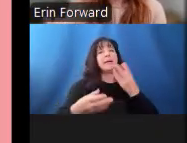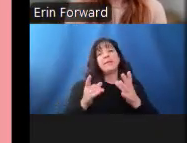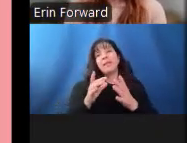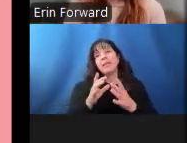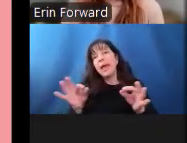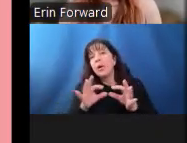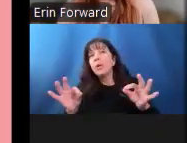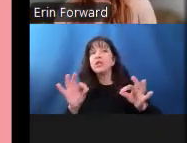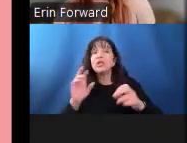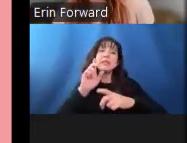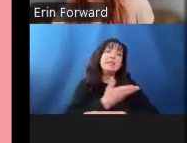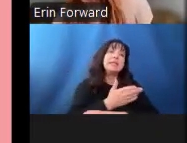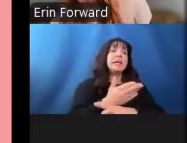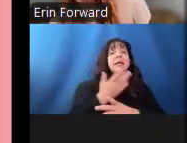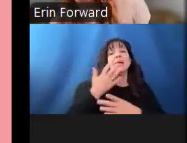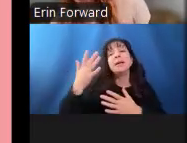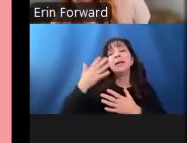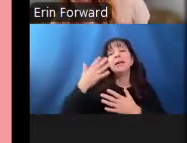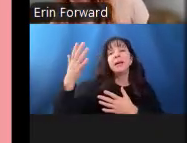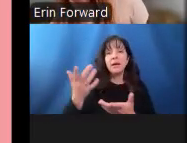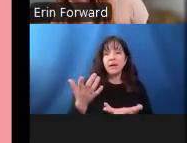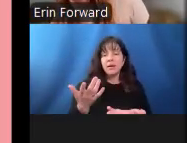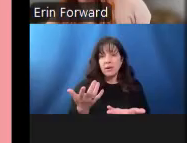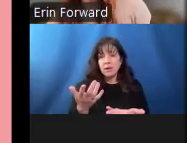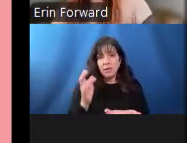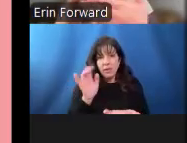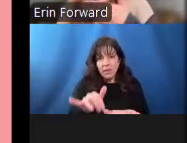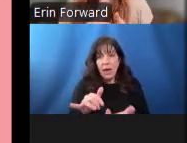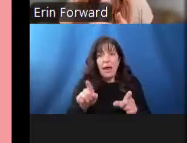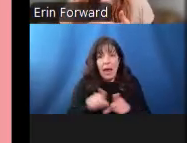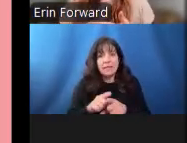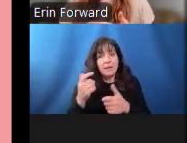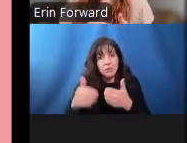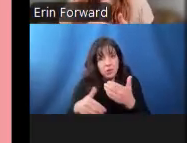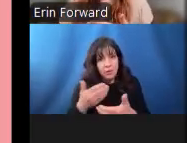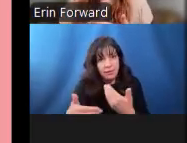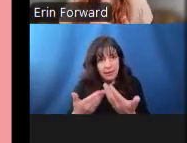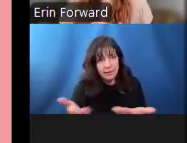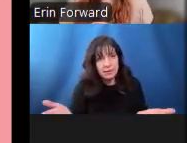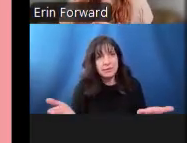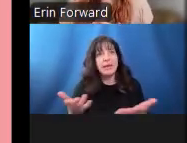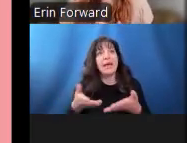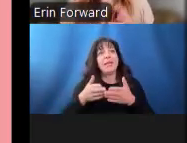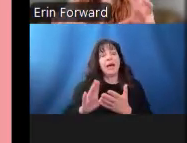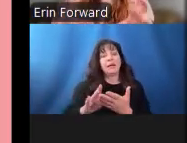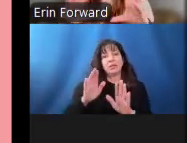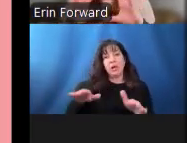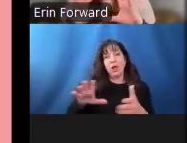and it, again, allows children to learn about food without the